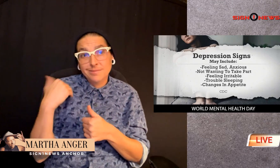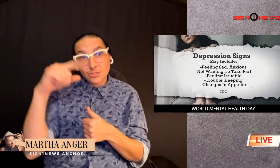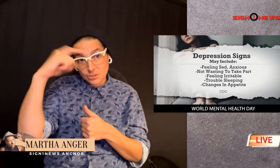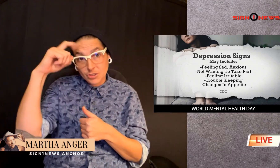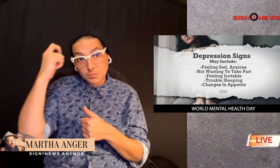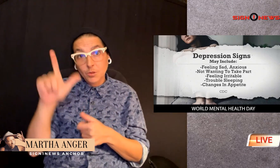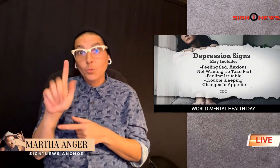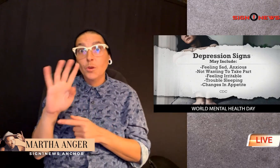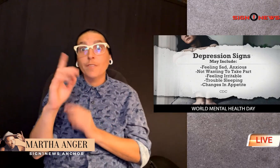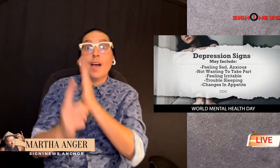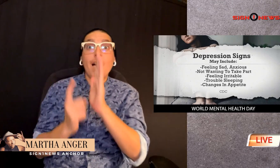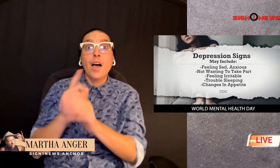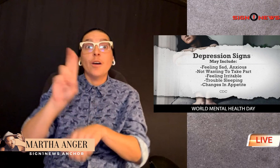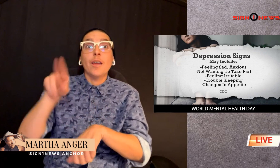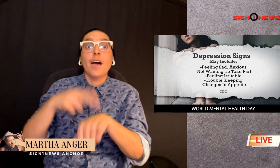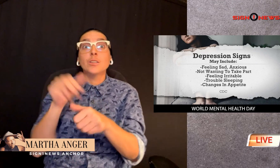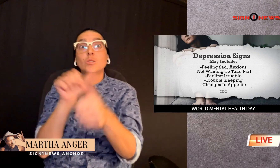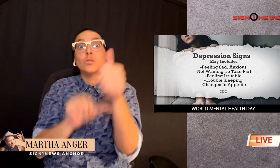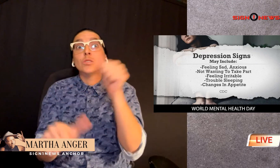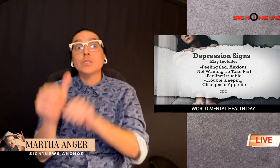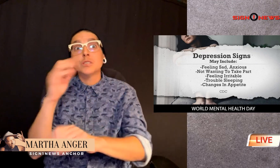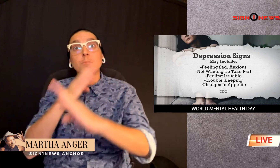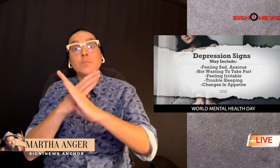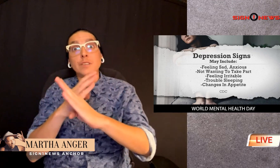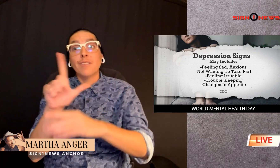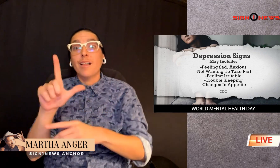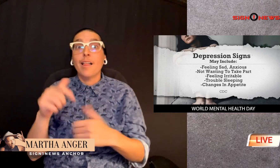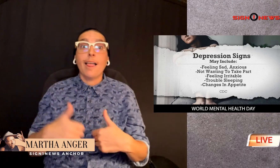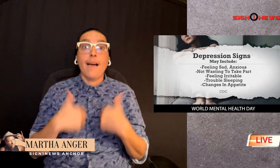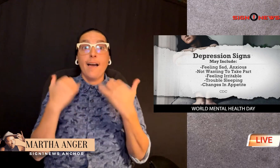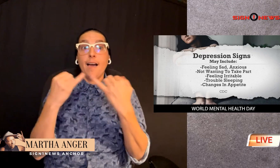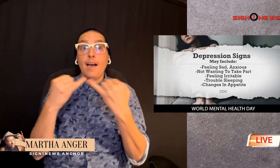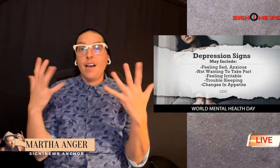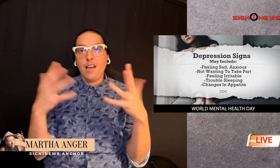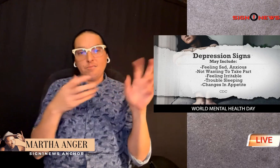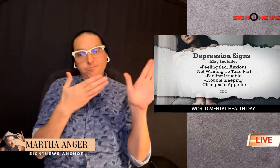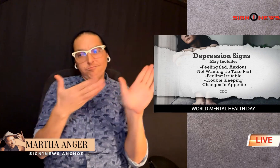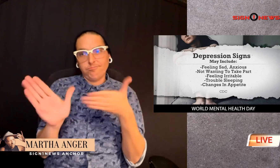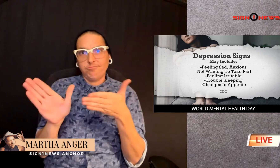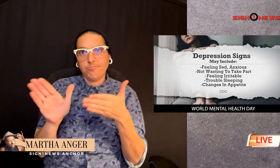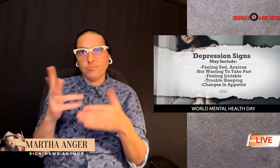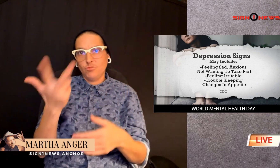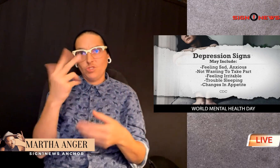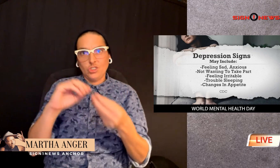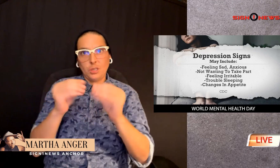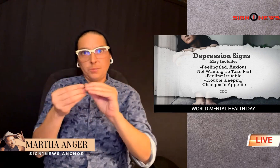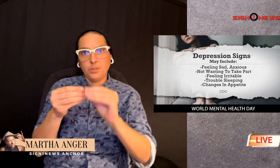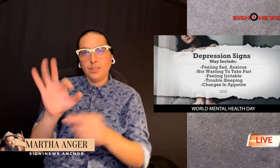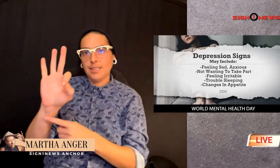remember this summer The 24-hour National Suicide Prevention Lifeline switched to a three-digit number